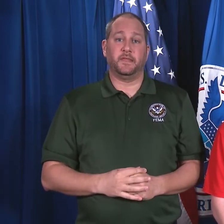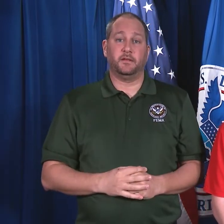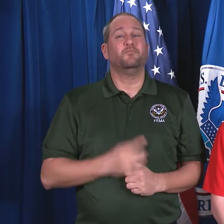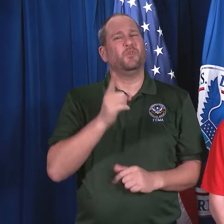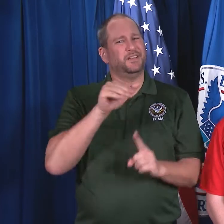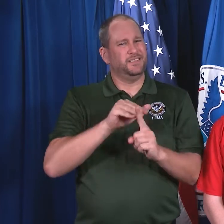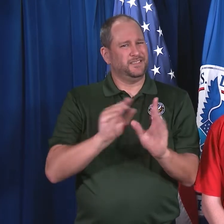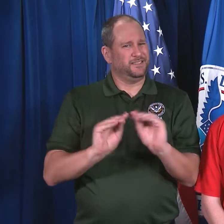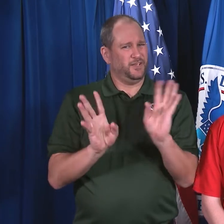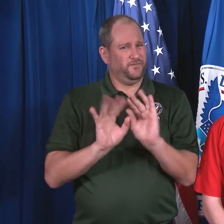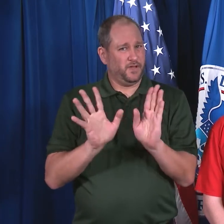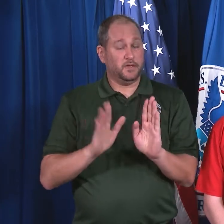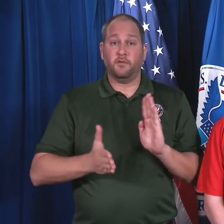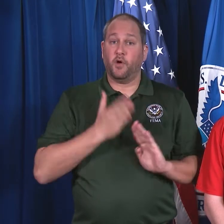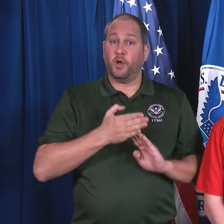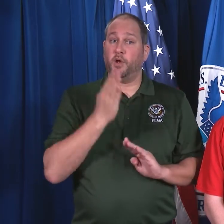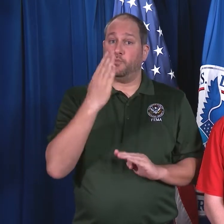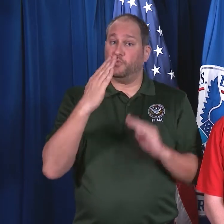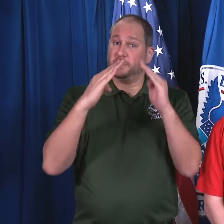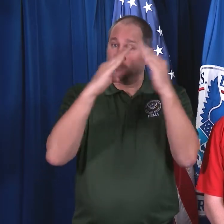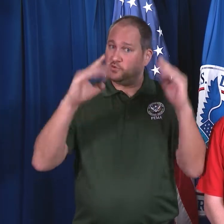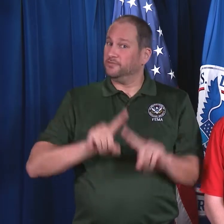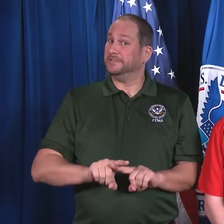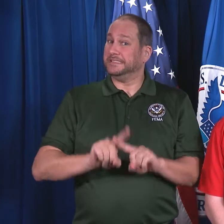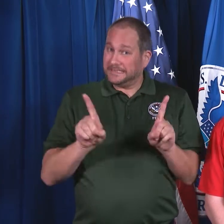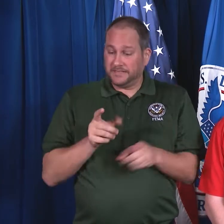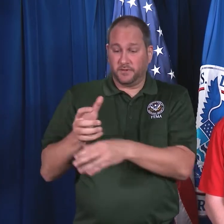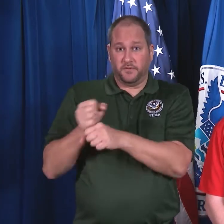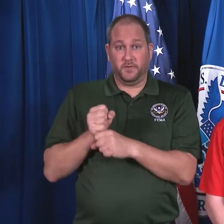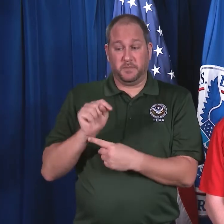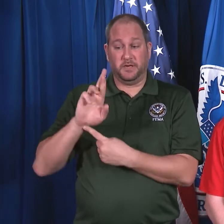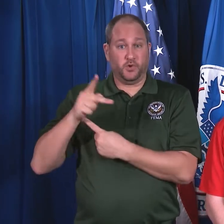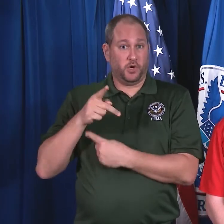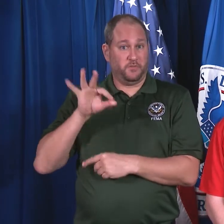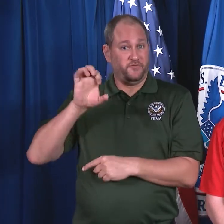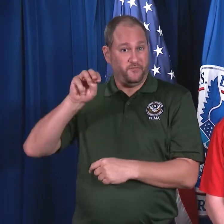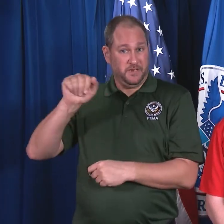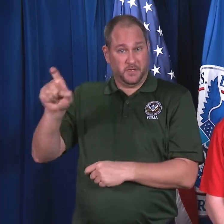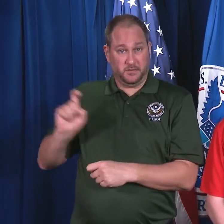One last thing to clarify: Operation Blue Roof is different than getting a tarp from FEMA.